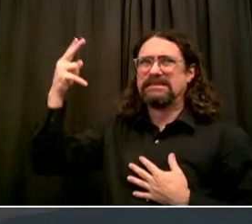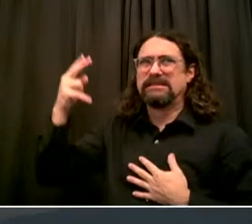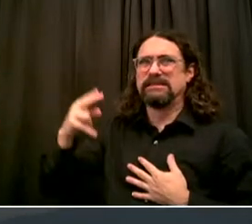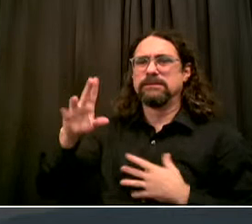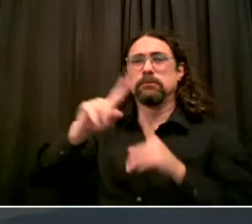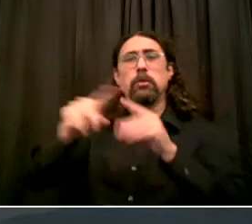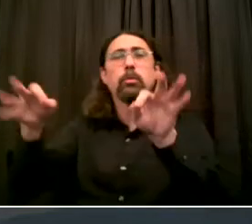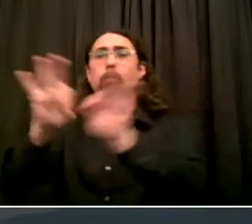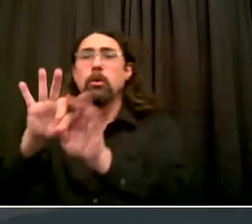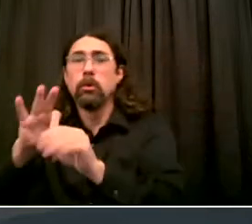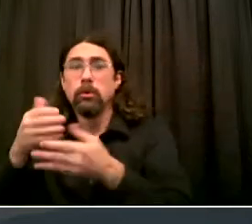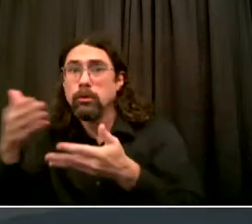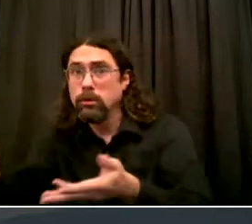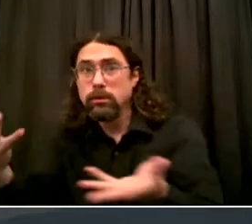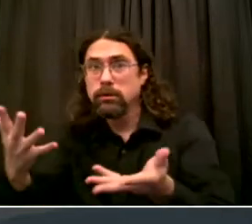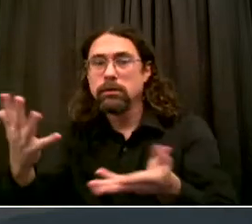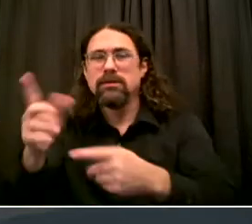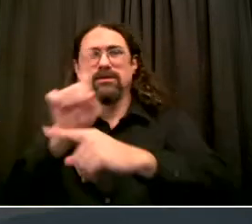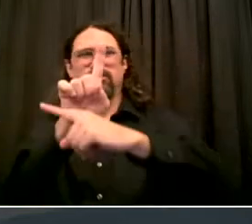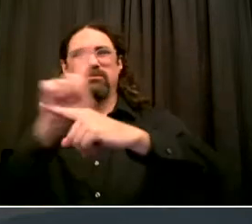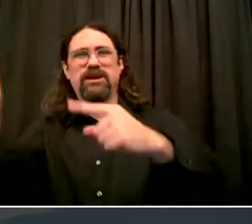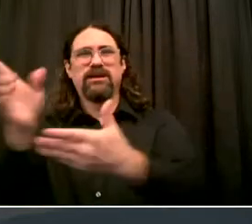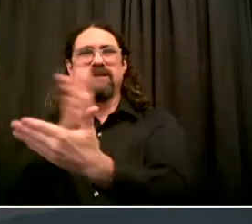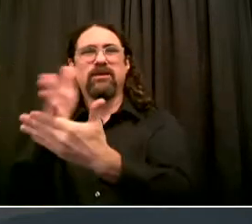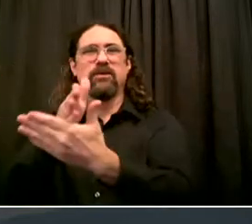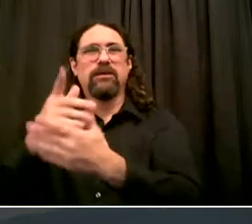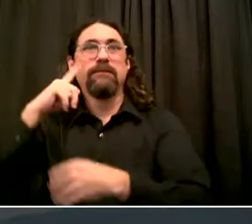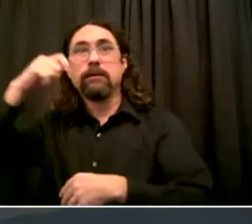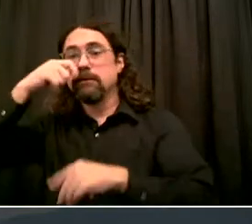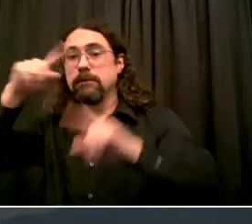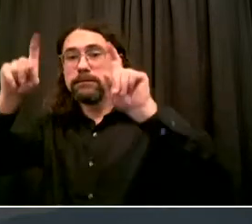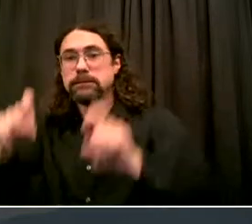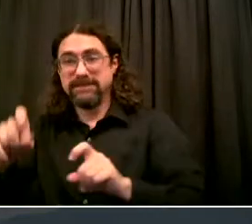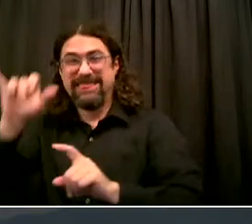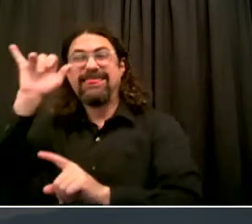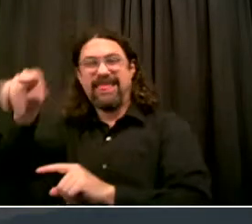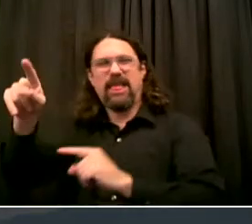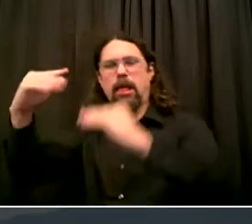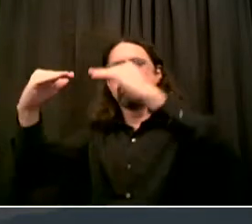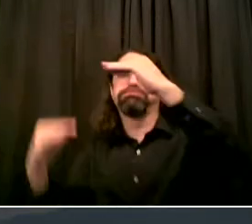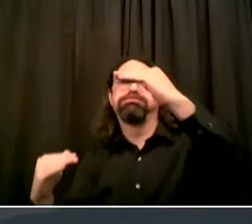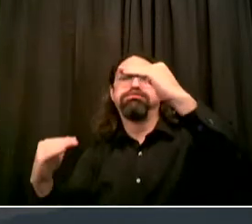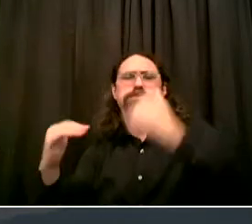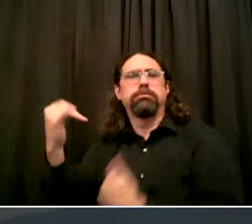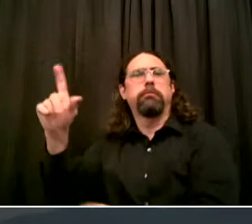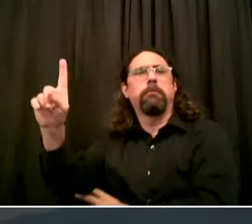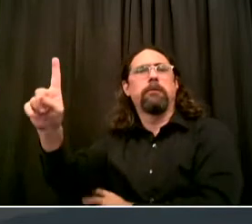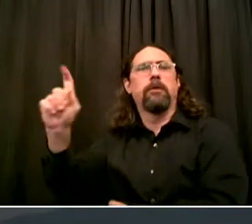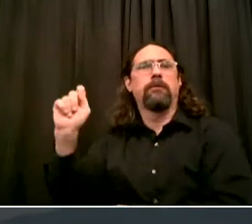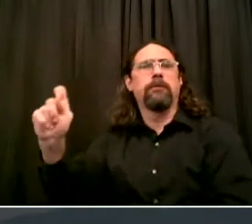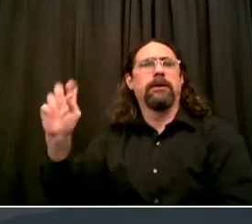BUT THEN LET'S LOOK AT THE MORE SEESNTIAL NUMBER, THE SEVEN-DAY ROLLING AVERAGE. THAT COMES IN AT